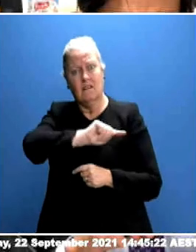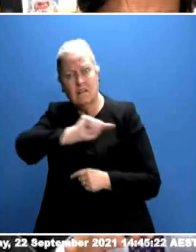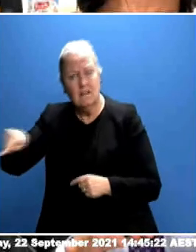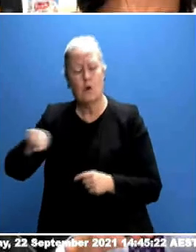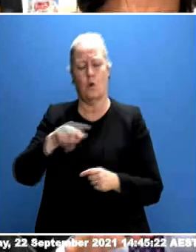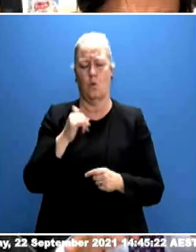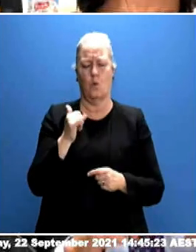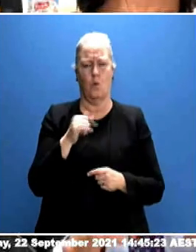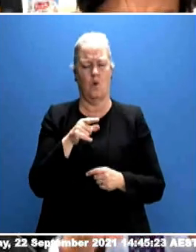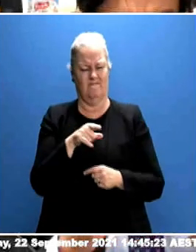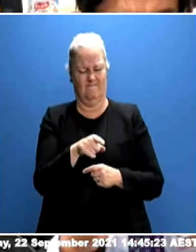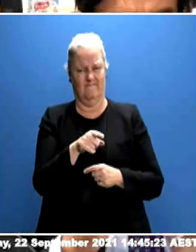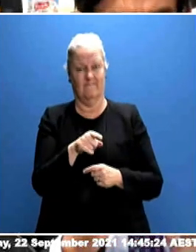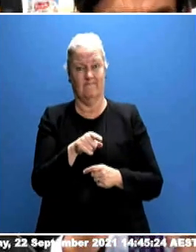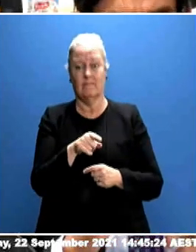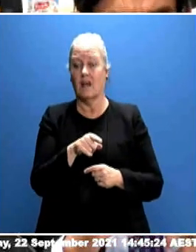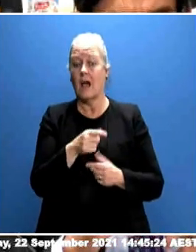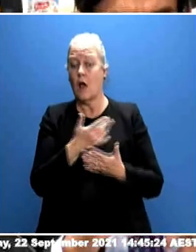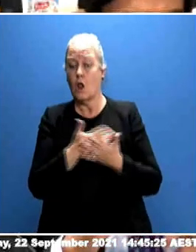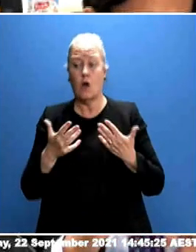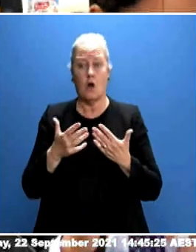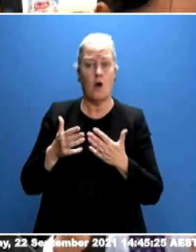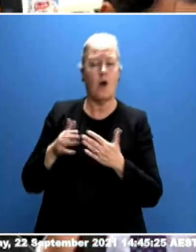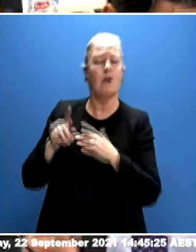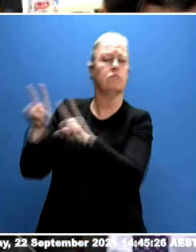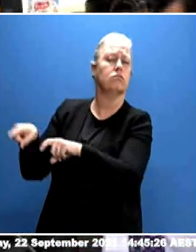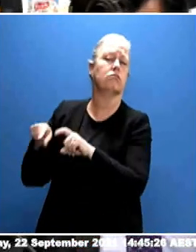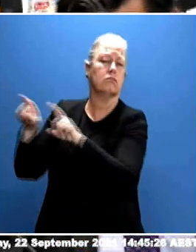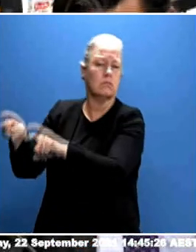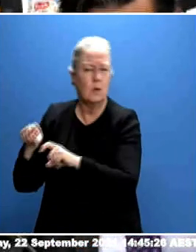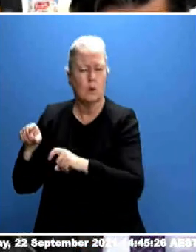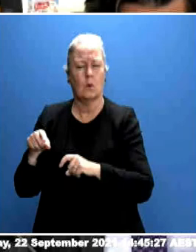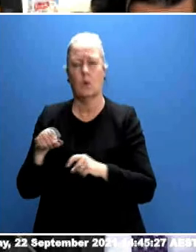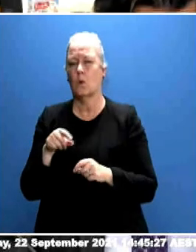each of those groups stayed on average, and how much more likely one or other